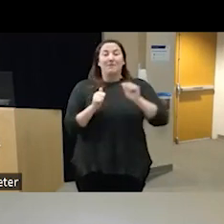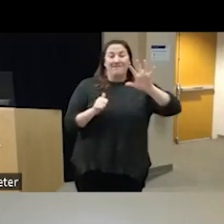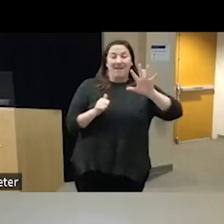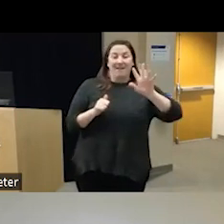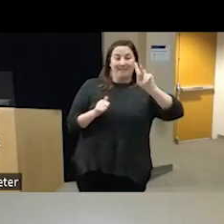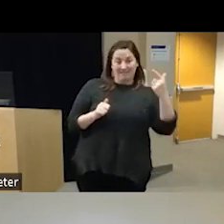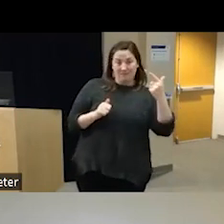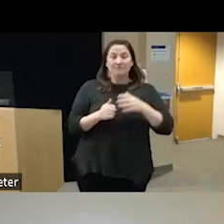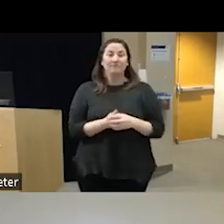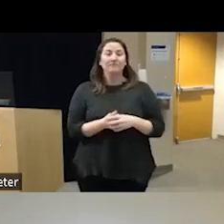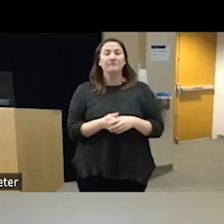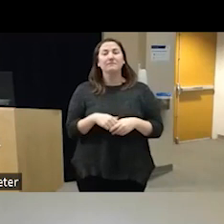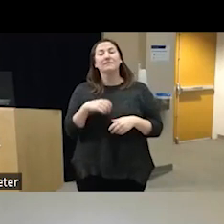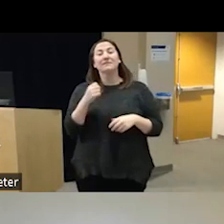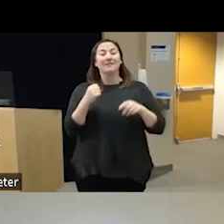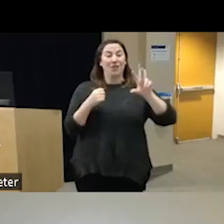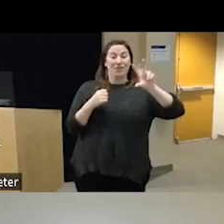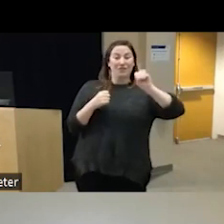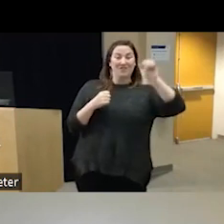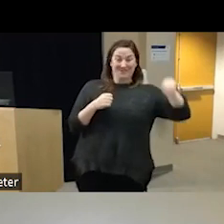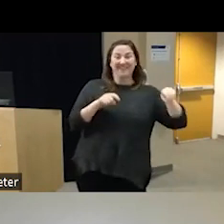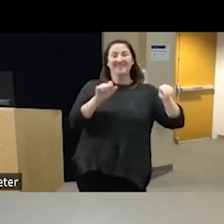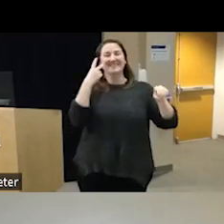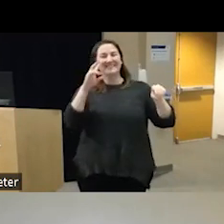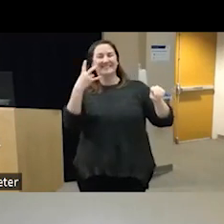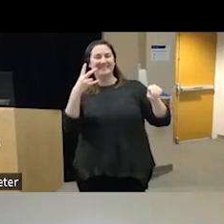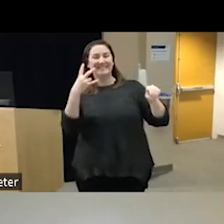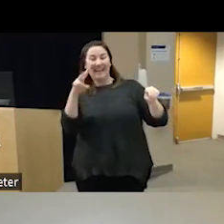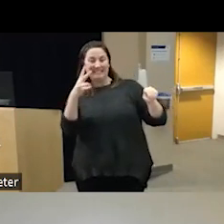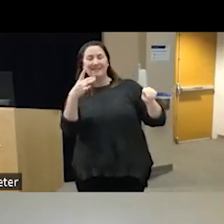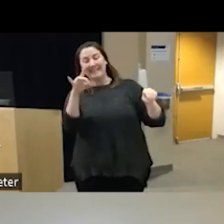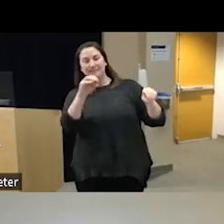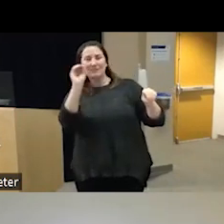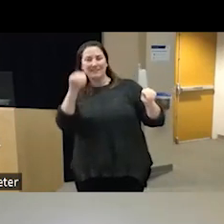Yes, not 30% gain 10% only 18% not 43% gained